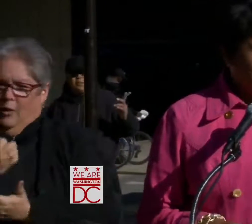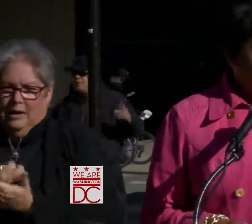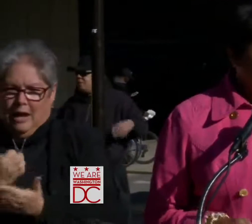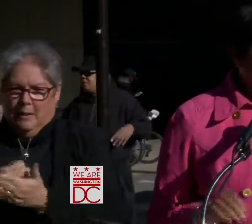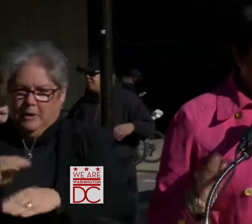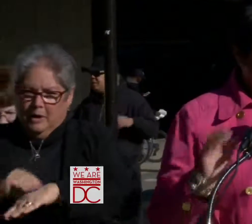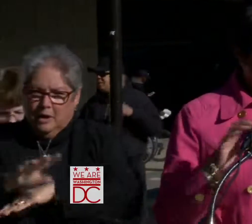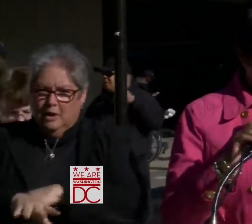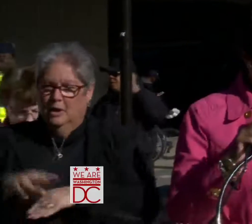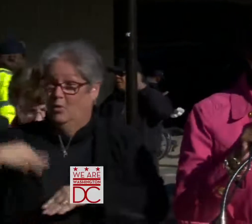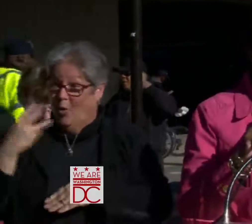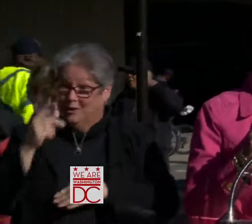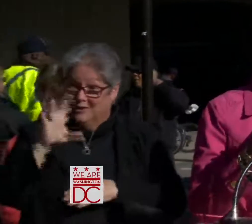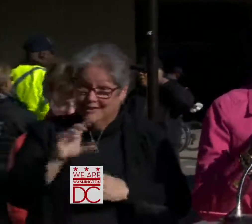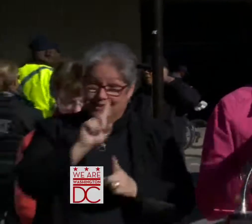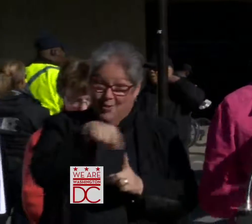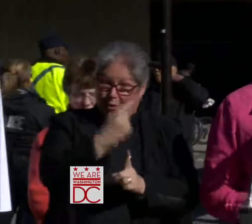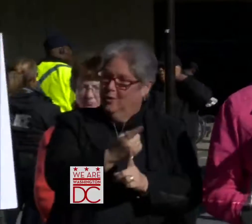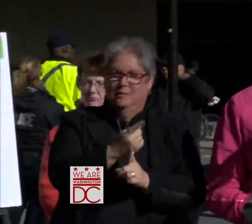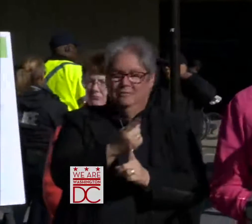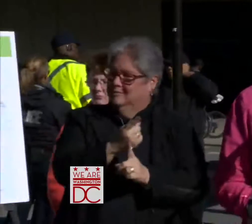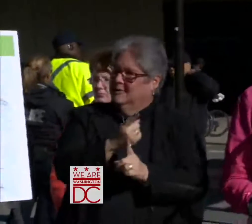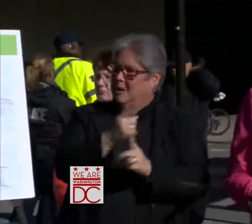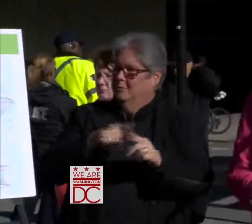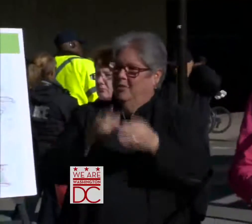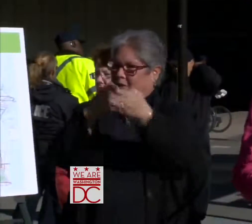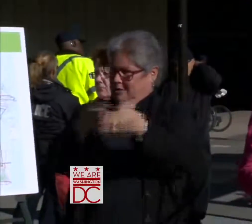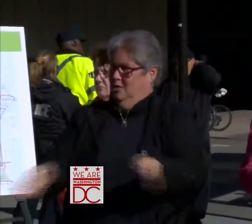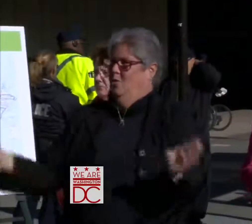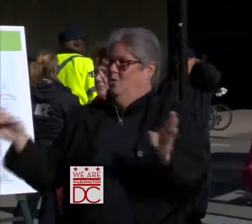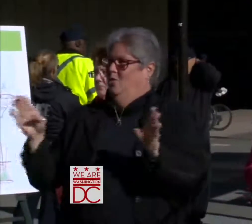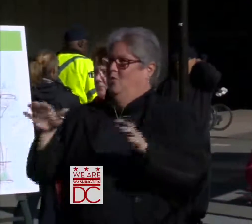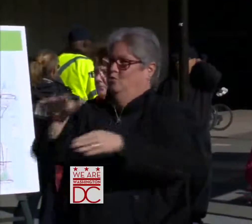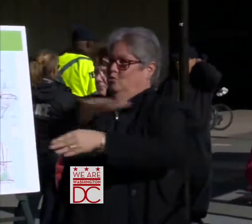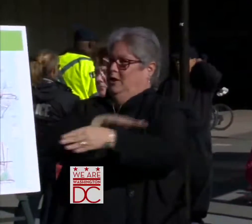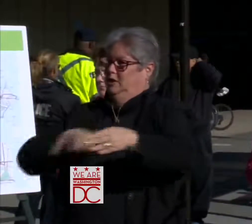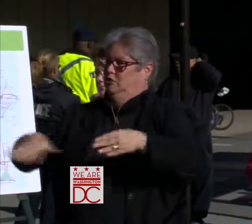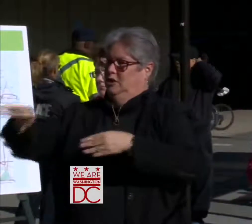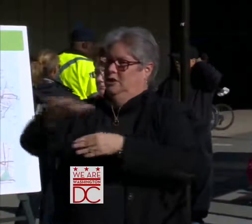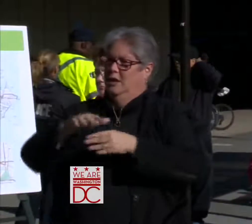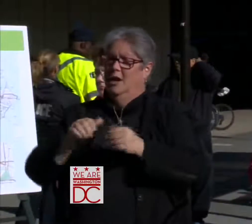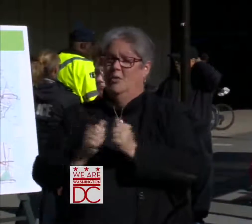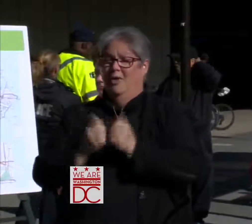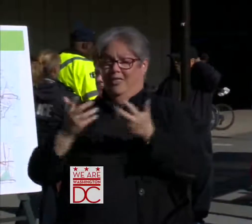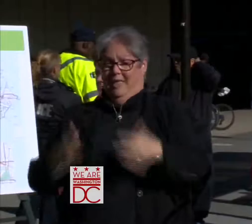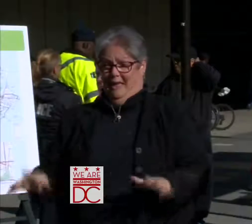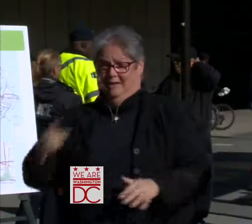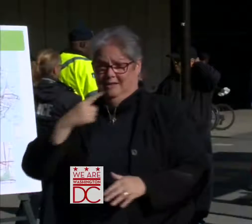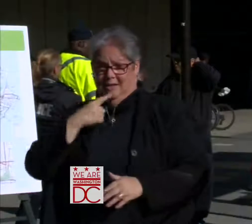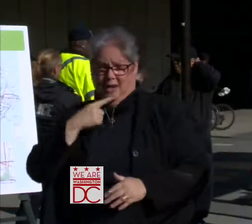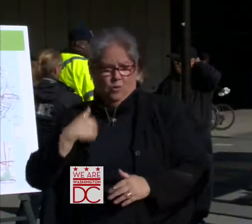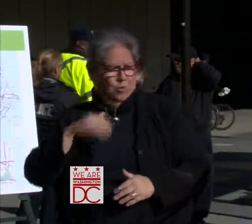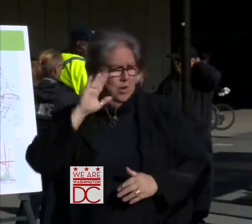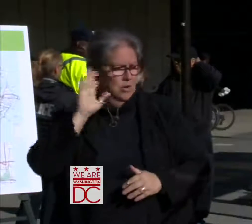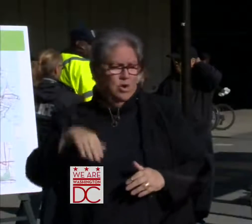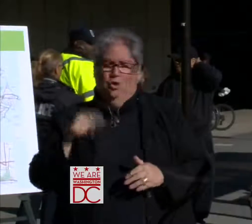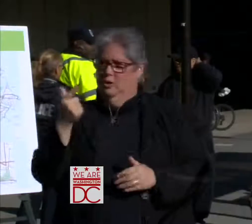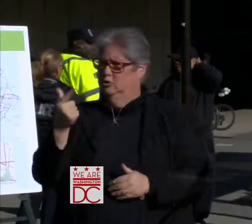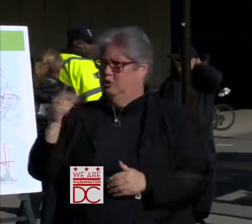NOT ONLY IN WASHINGTON, D.C., BUT FOR THIS ENTIRE REGION. HAVING SAID THAT, WE KNOW THAT THE GENERAL MANAGER AND ALL OF